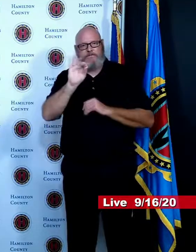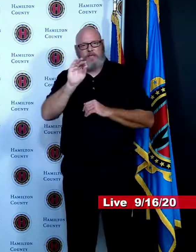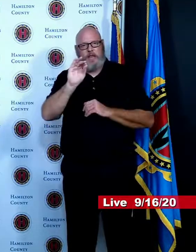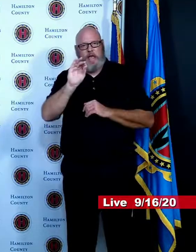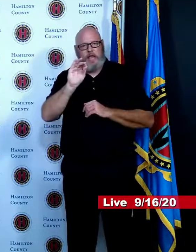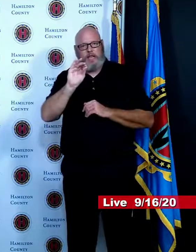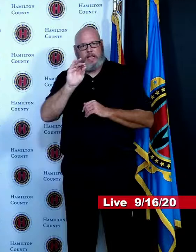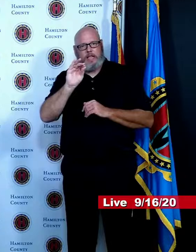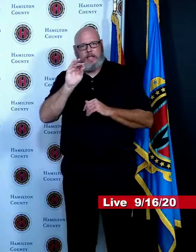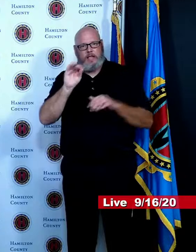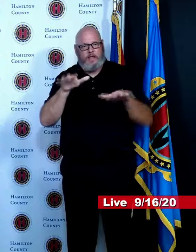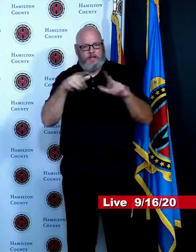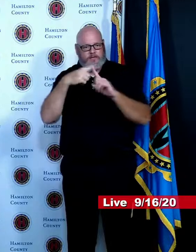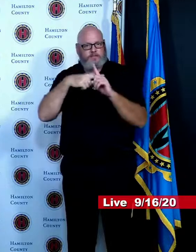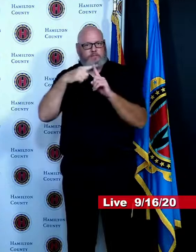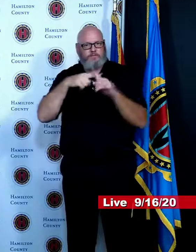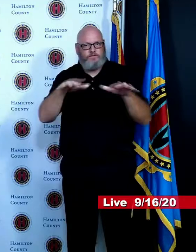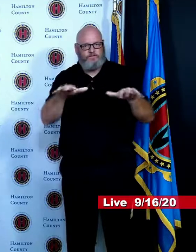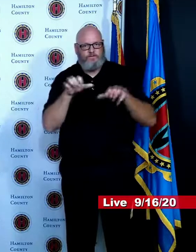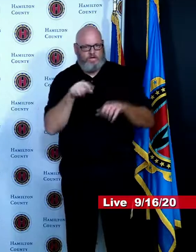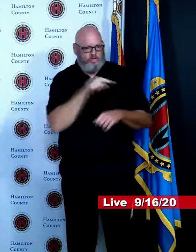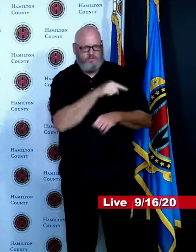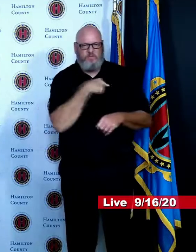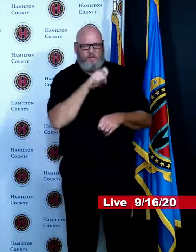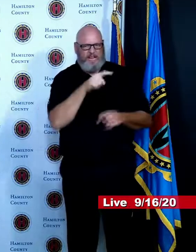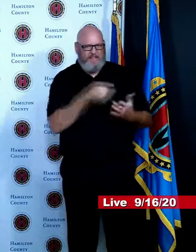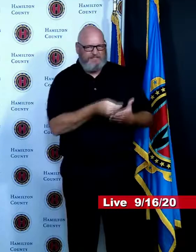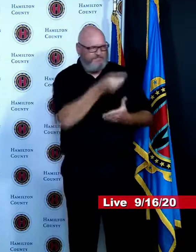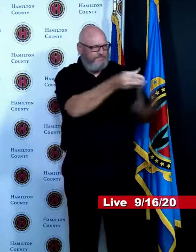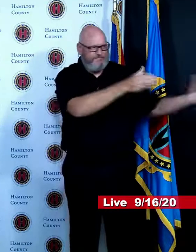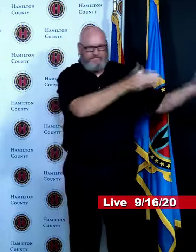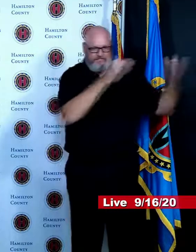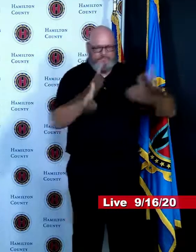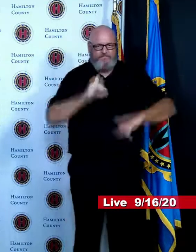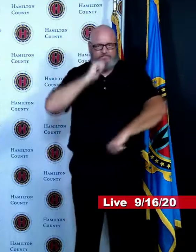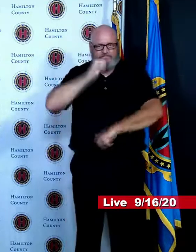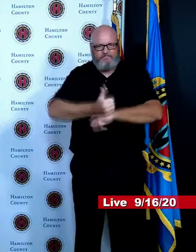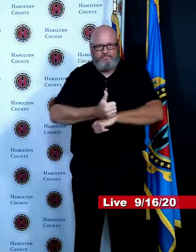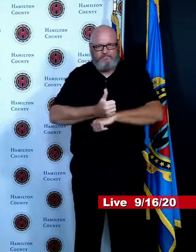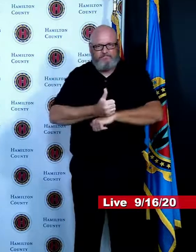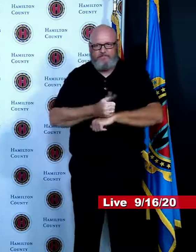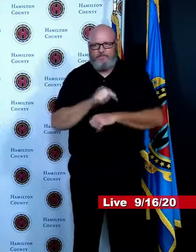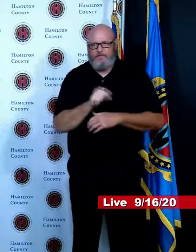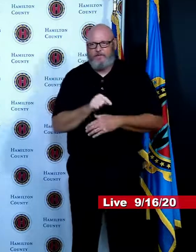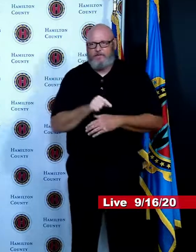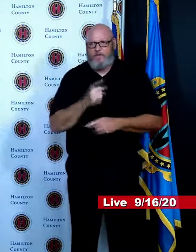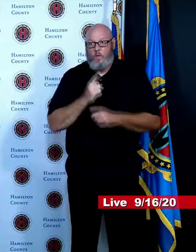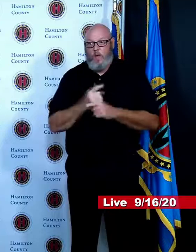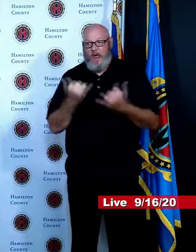minus 80 degrees centigrade minus 90 degrees fahrenheit requirement at this time for both transport